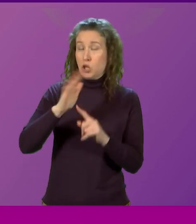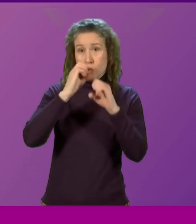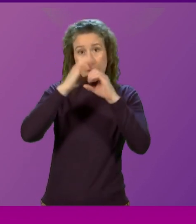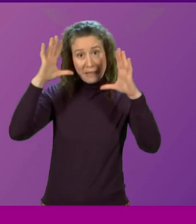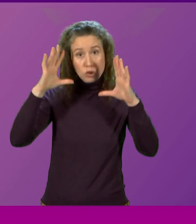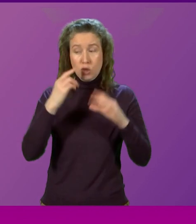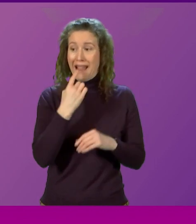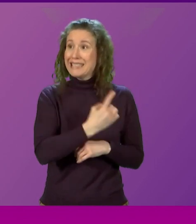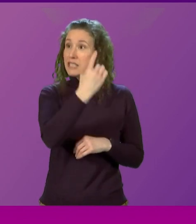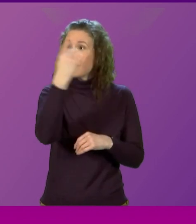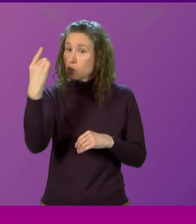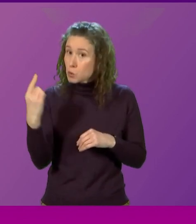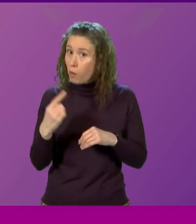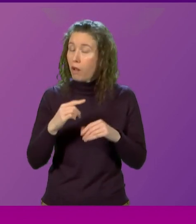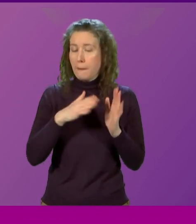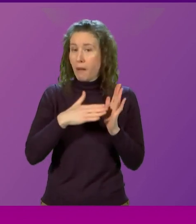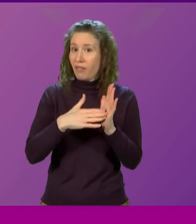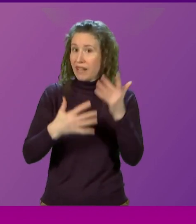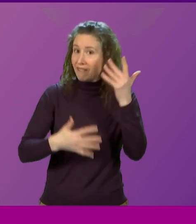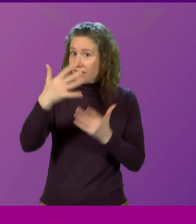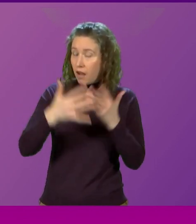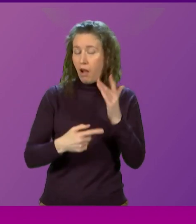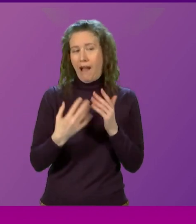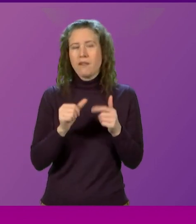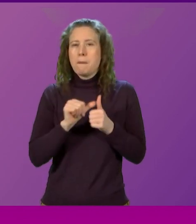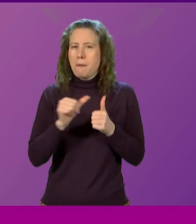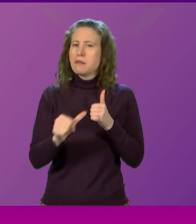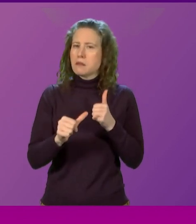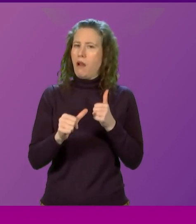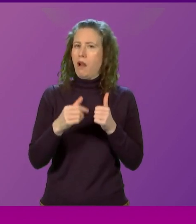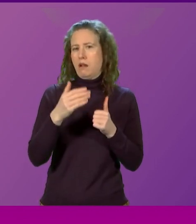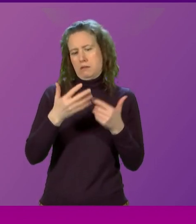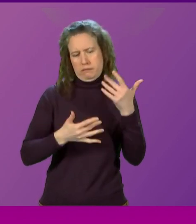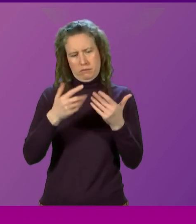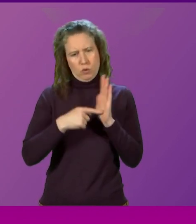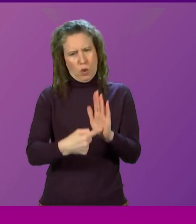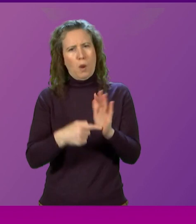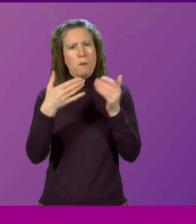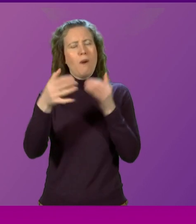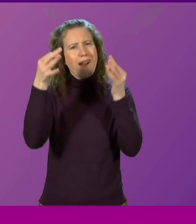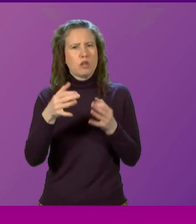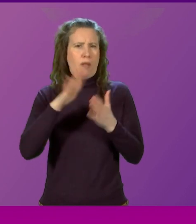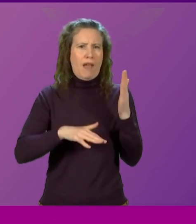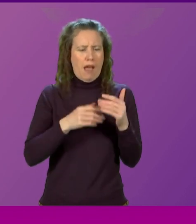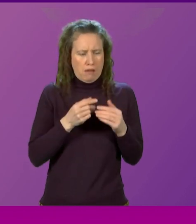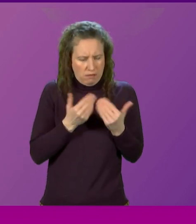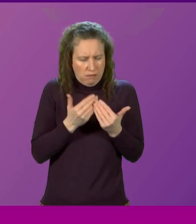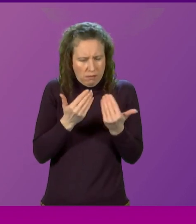individual sites, the monthly figures give a clearer depiction of performance.